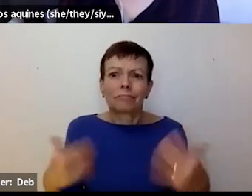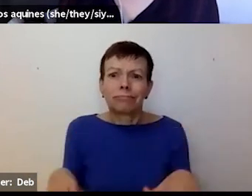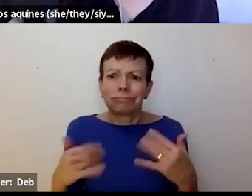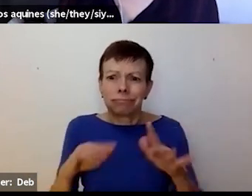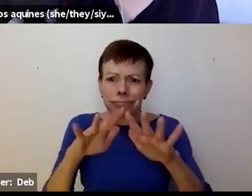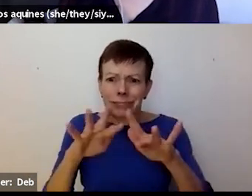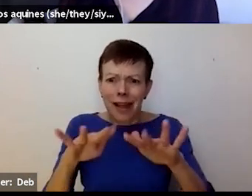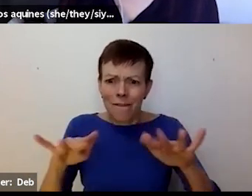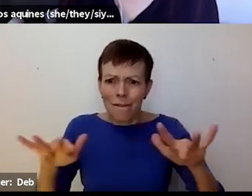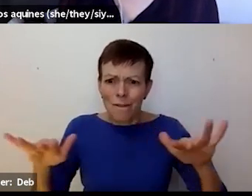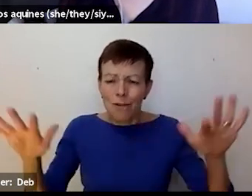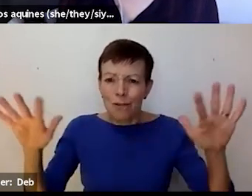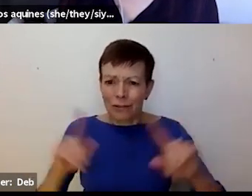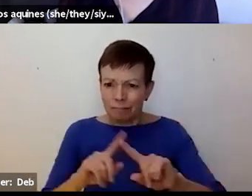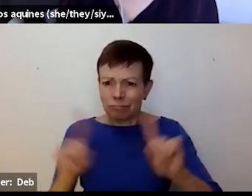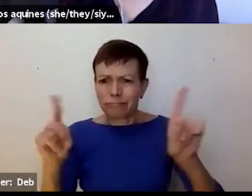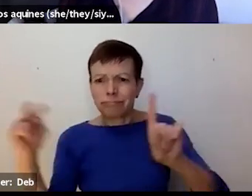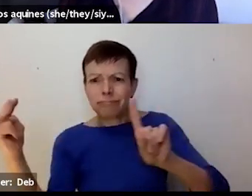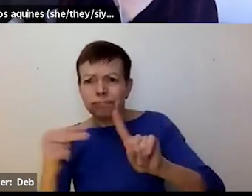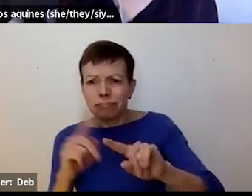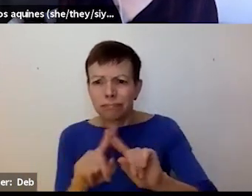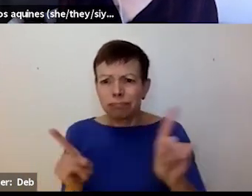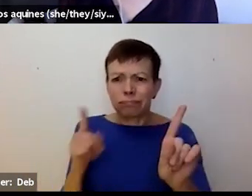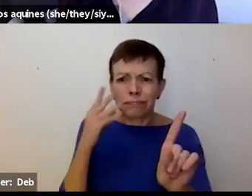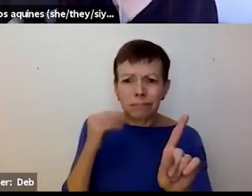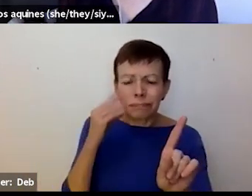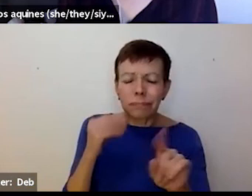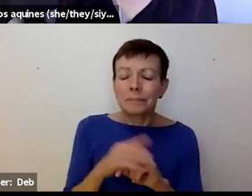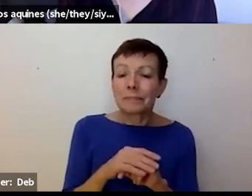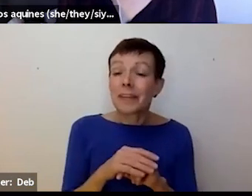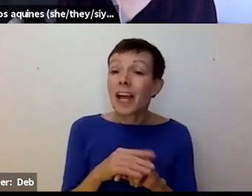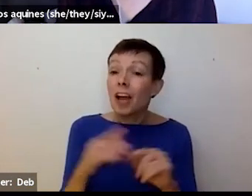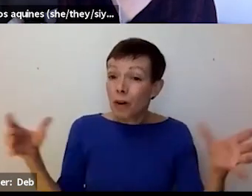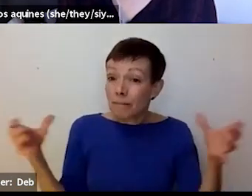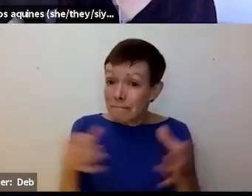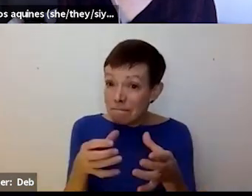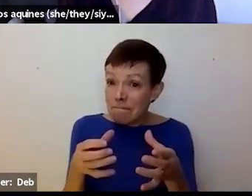know, getting to know each other and sharing our check-ins which are really important to me. Like